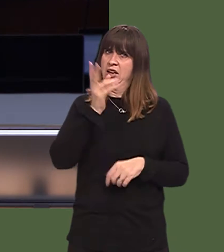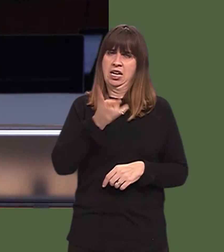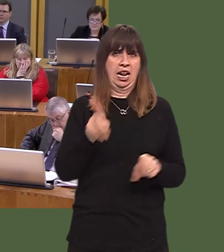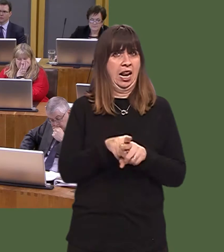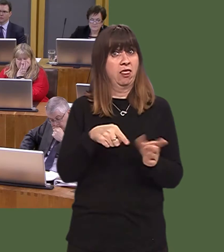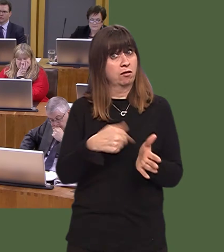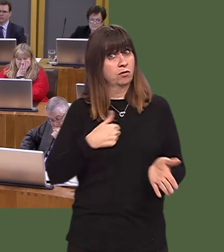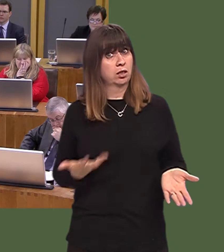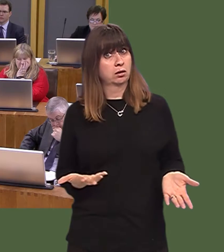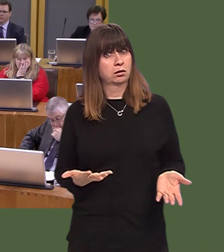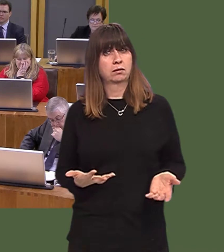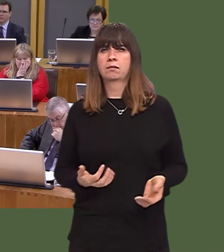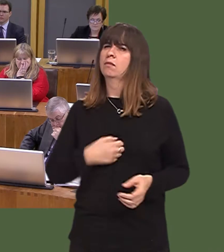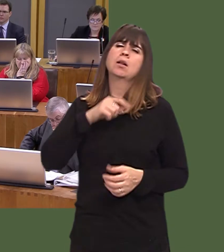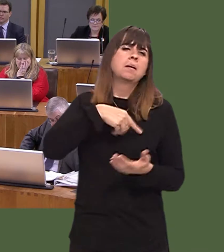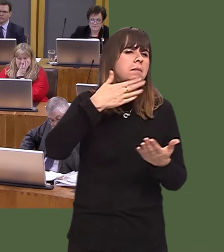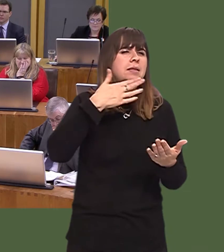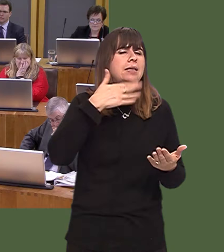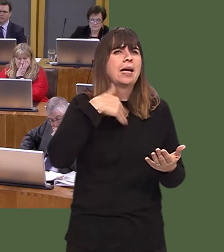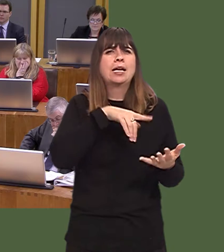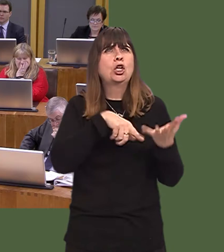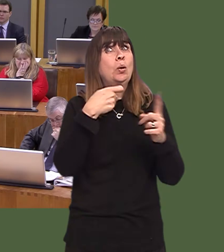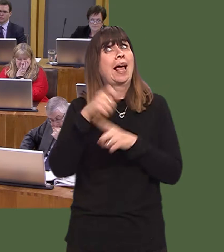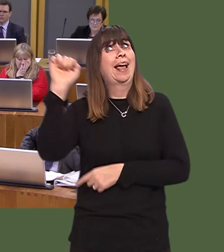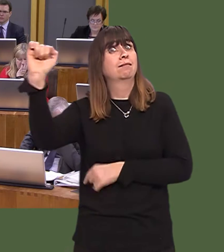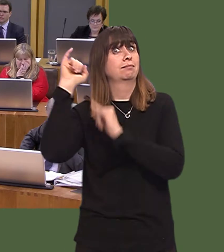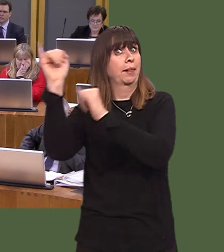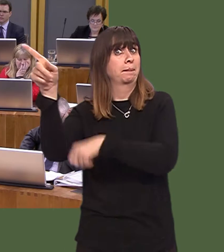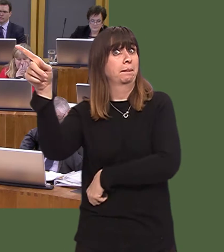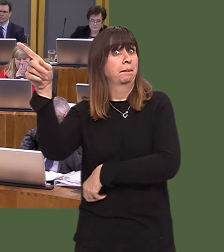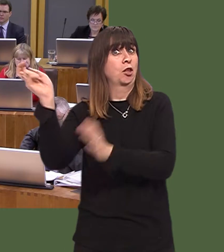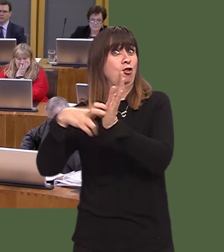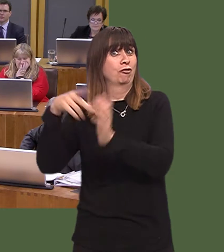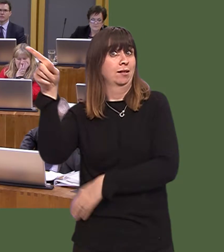Carwyn Jones: We have no intention of repeating the mistakes made by the UK Government with regard to the last contract.